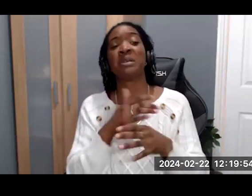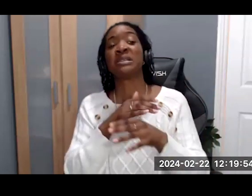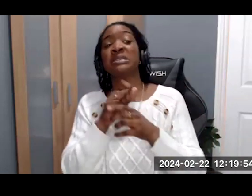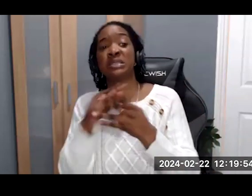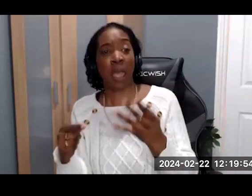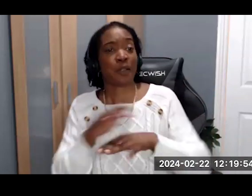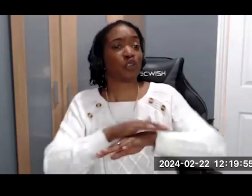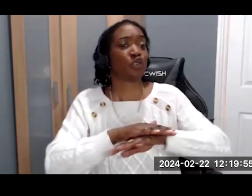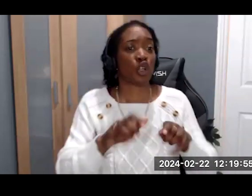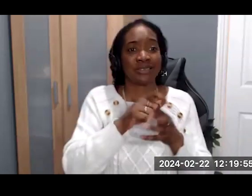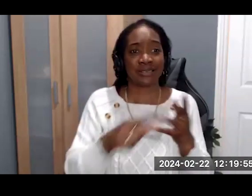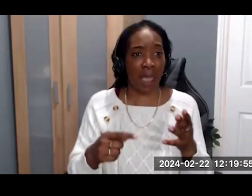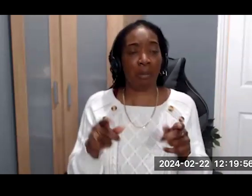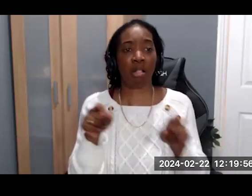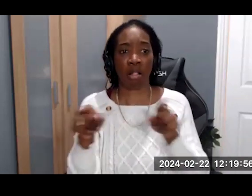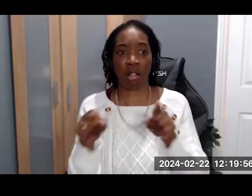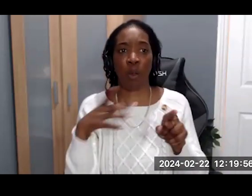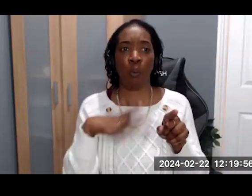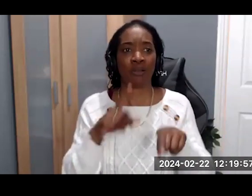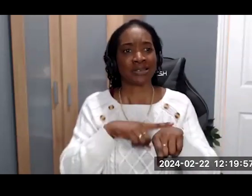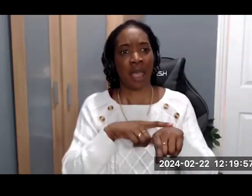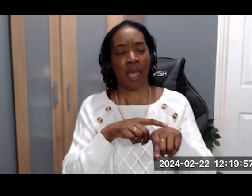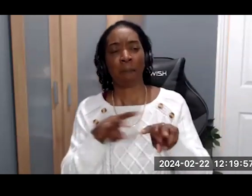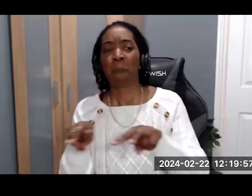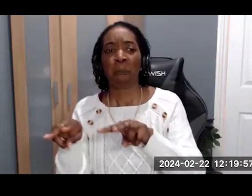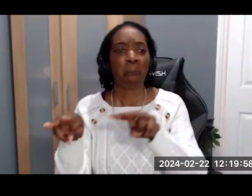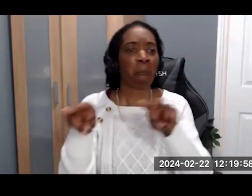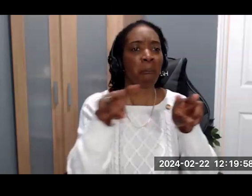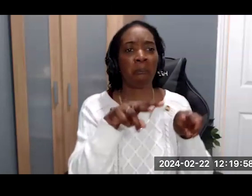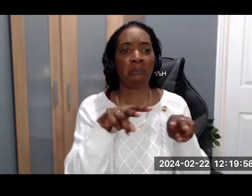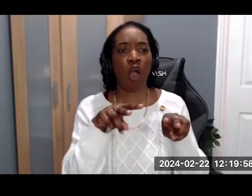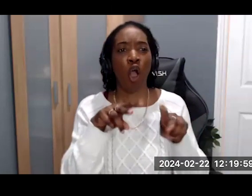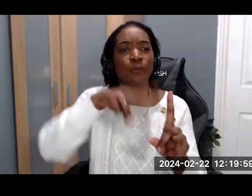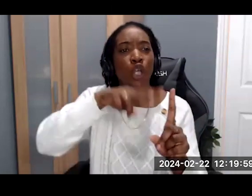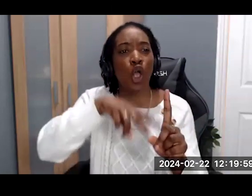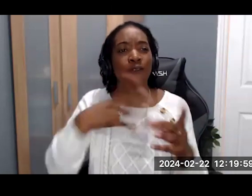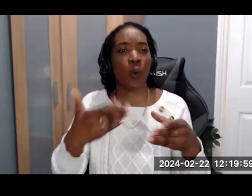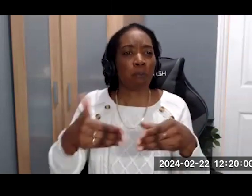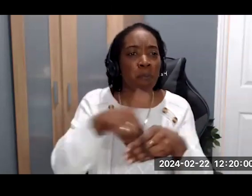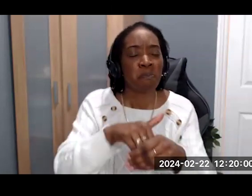dance artists wanting to spend time observing or participating in the activities of disabled